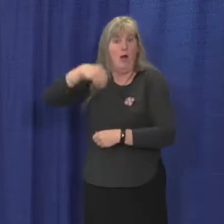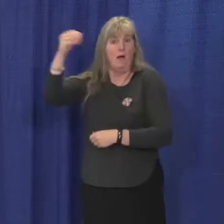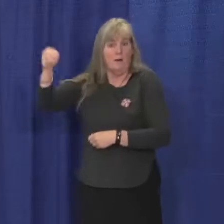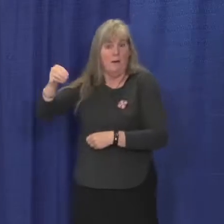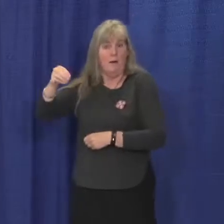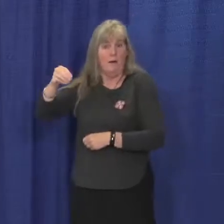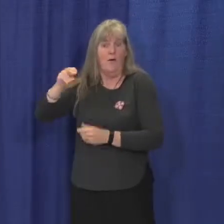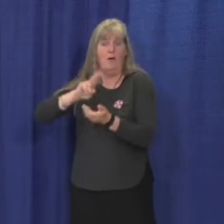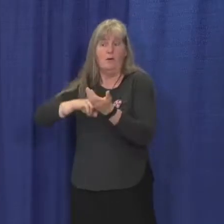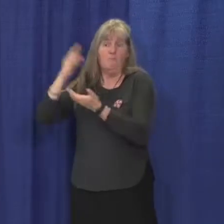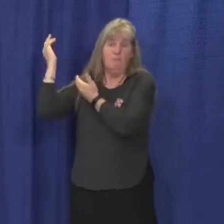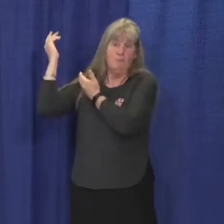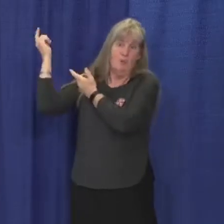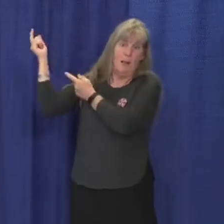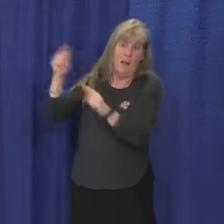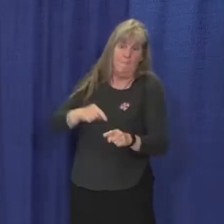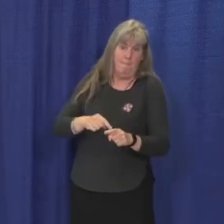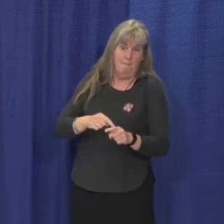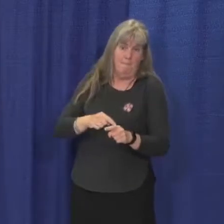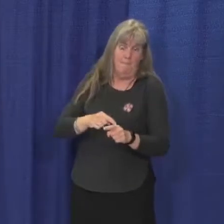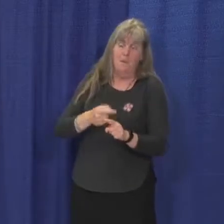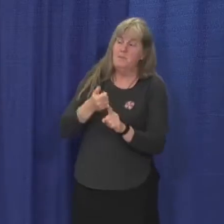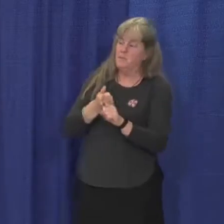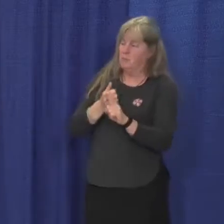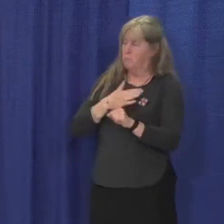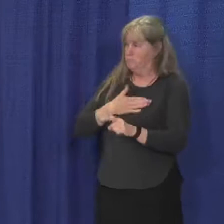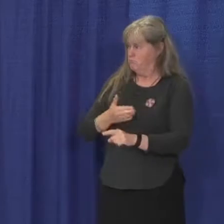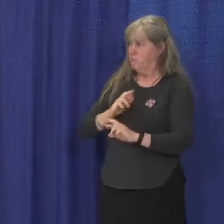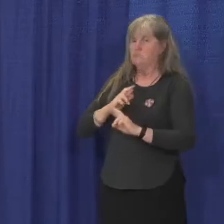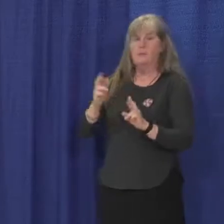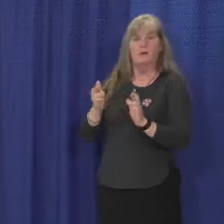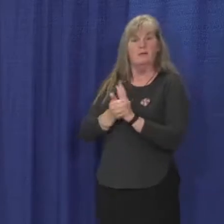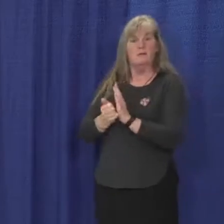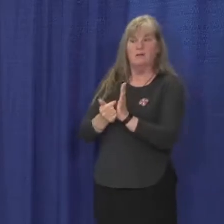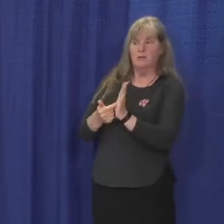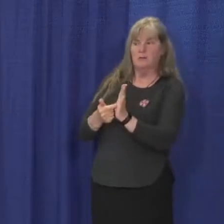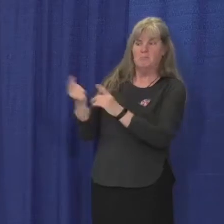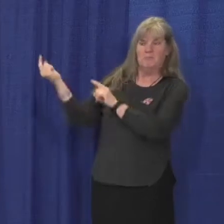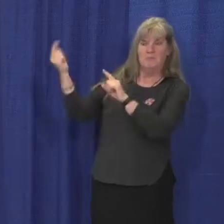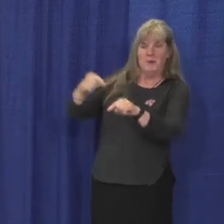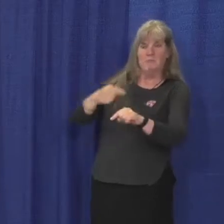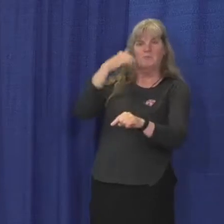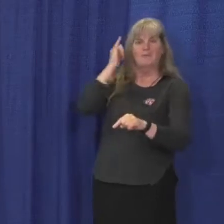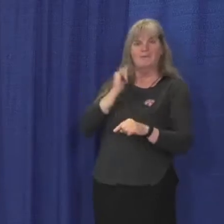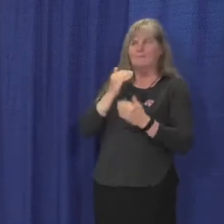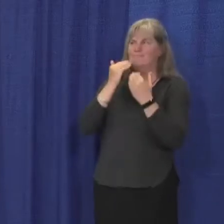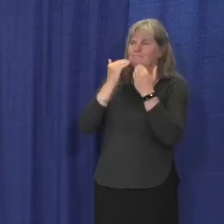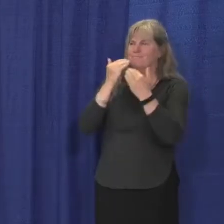Ontario and people who have self identified for their skills to